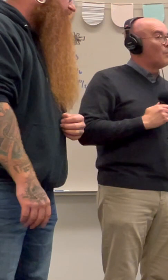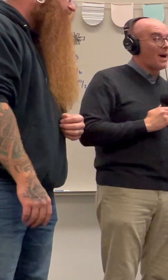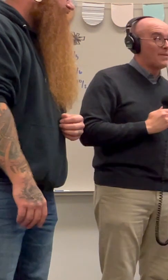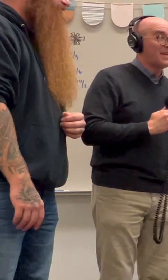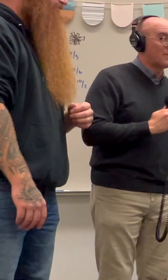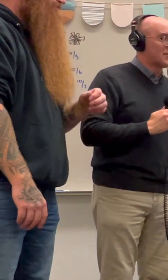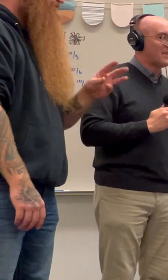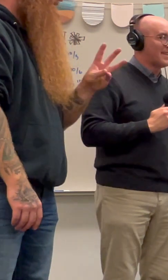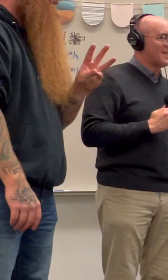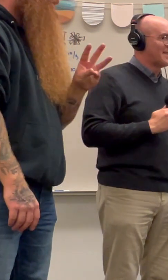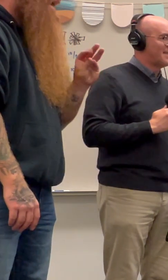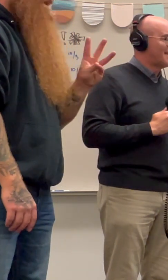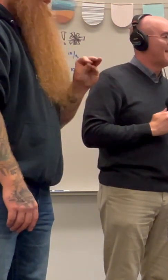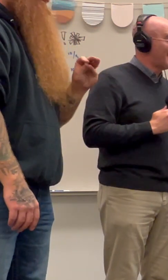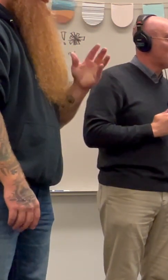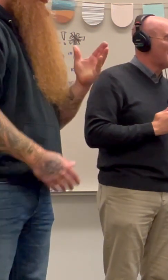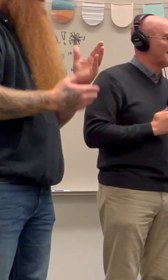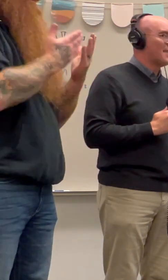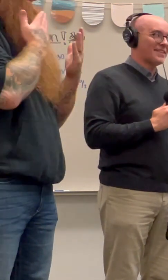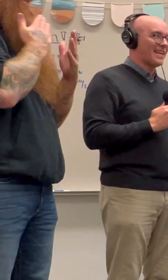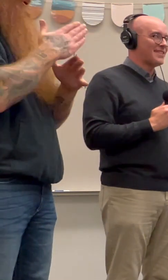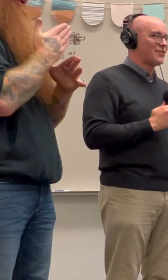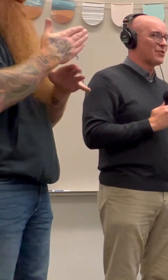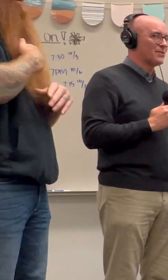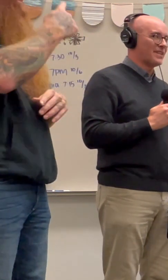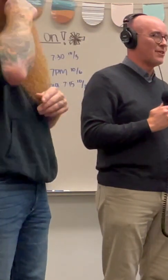wow thank you for sharing that that's that's amazing I thought the gas station store was going